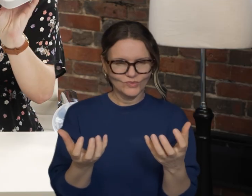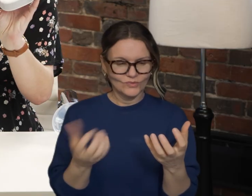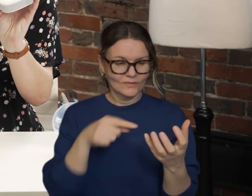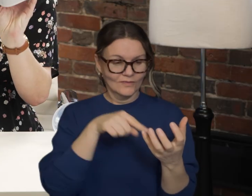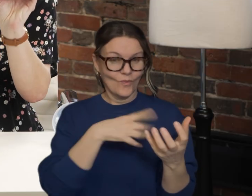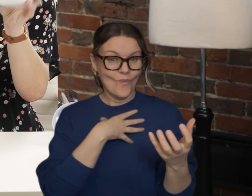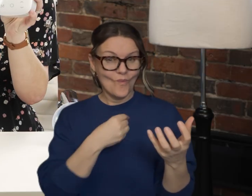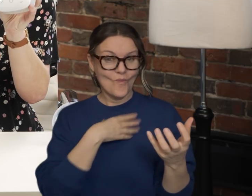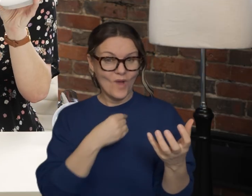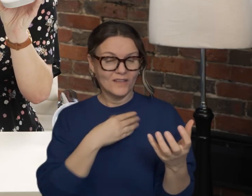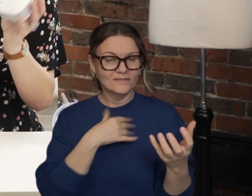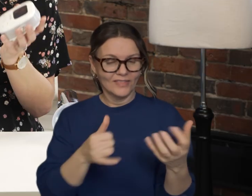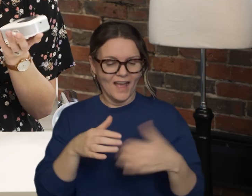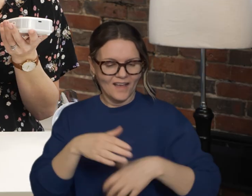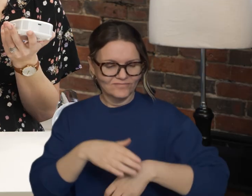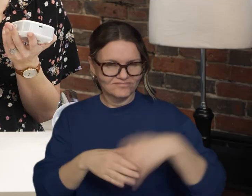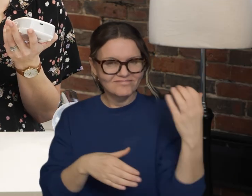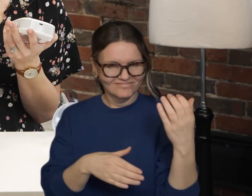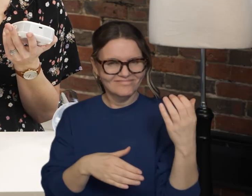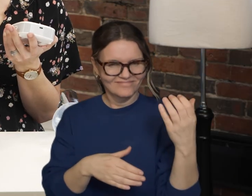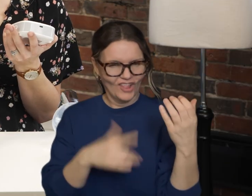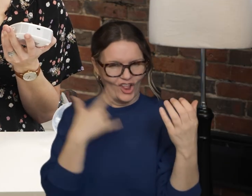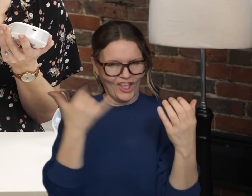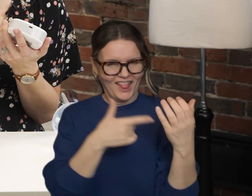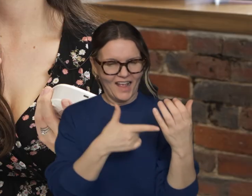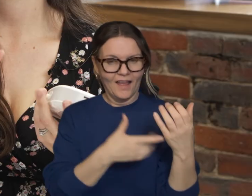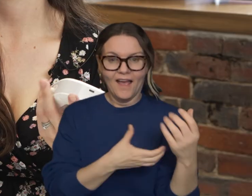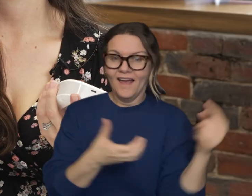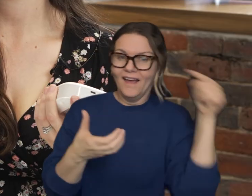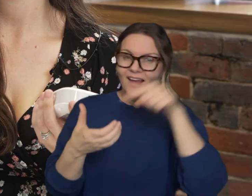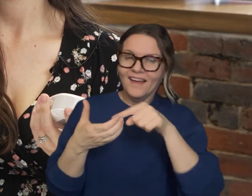looks like when you get it right out of the box and the other one is if you purchase separately